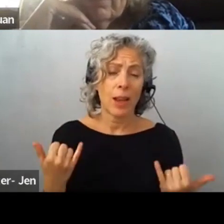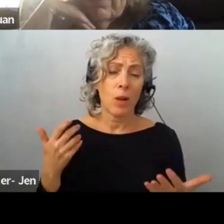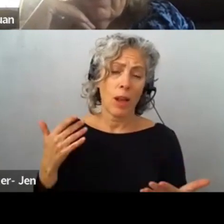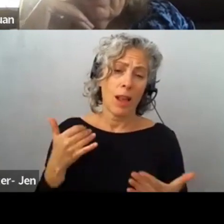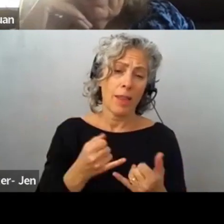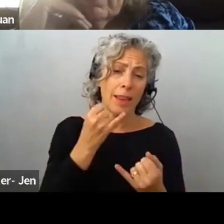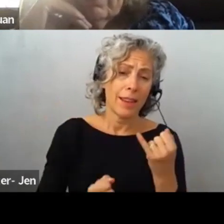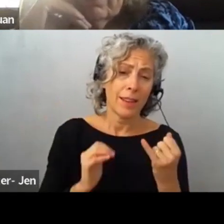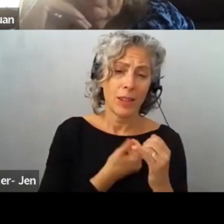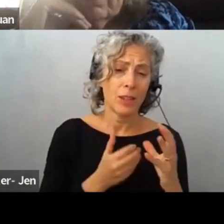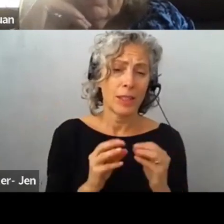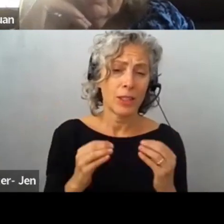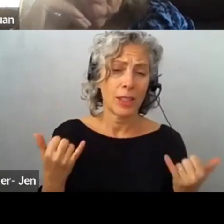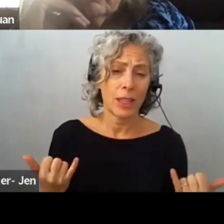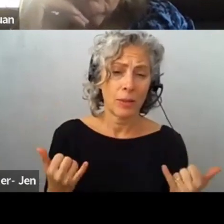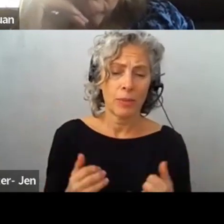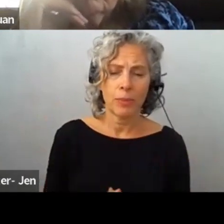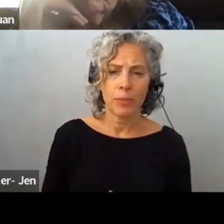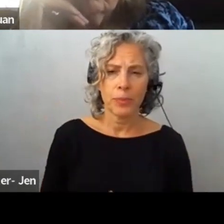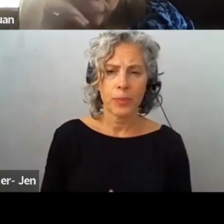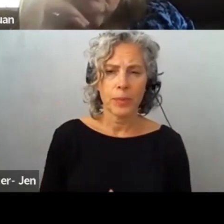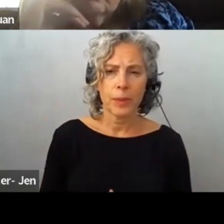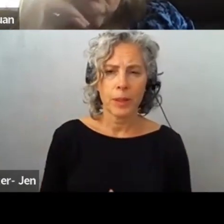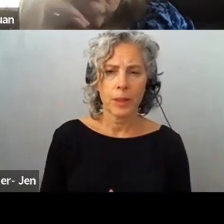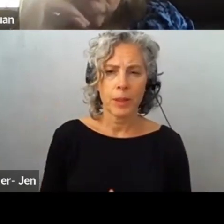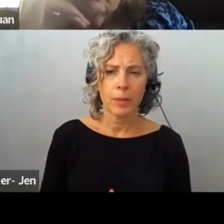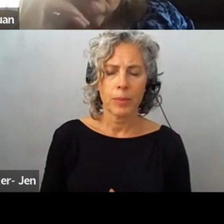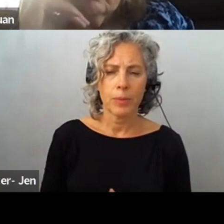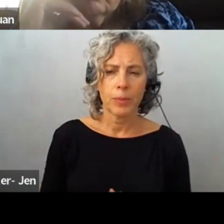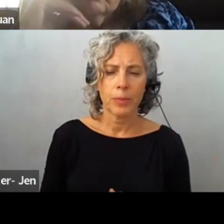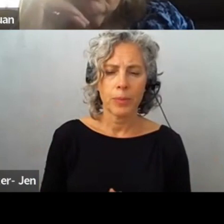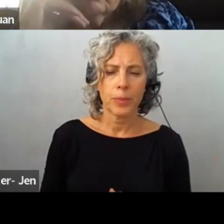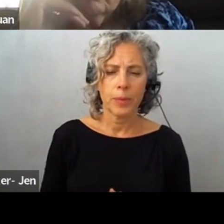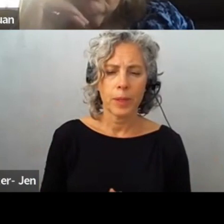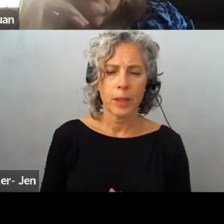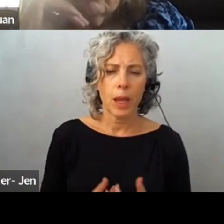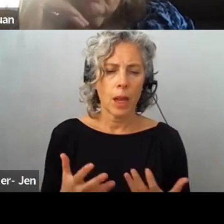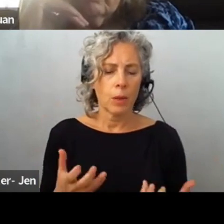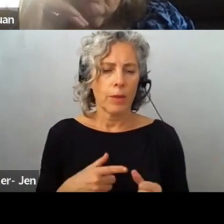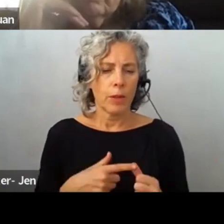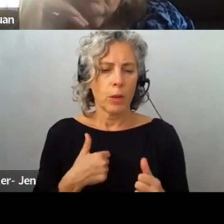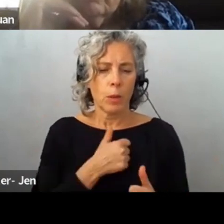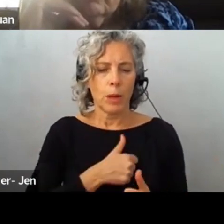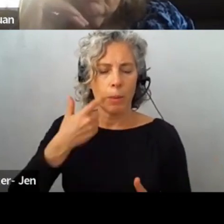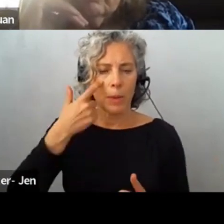session. What I would like to do is first apologize because we have not been able to get to all